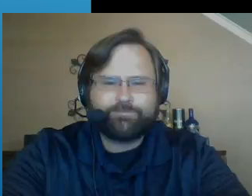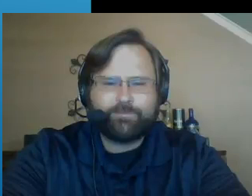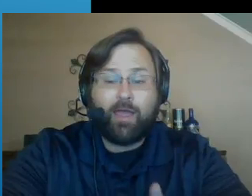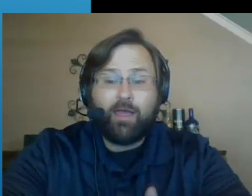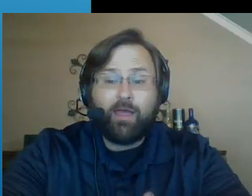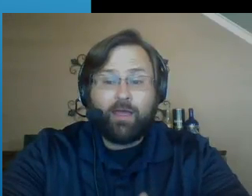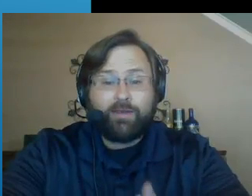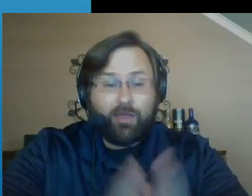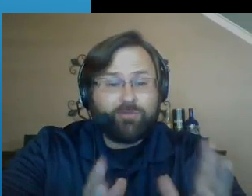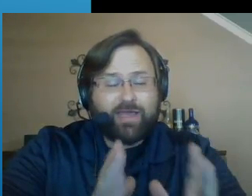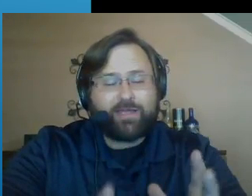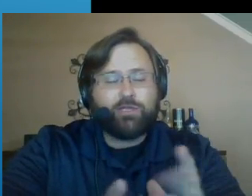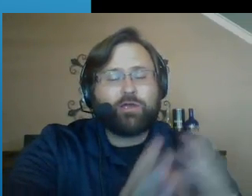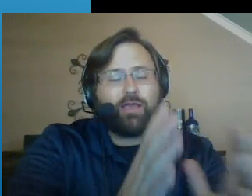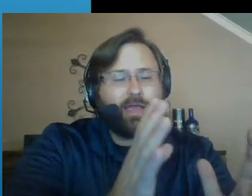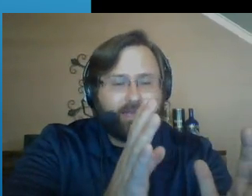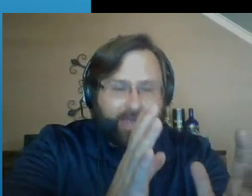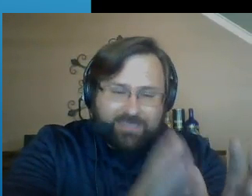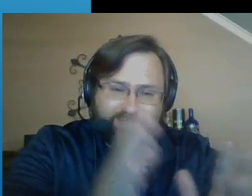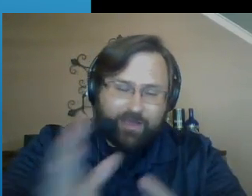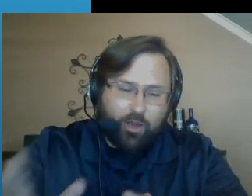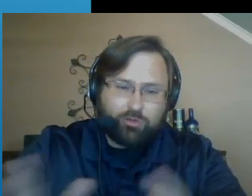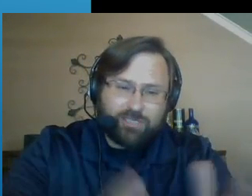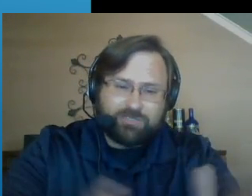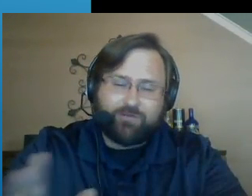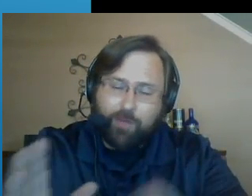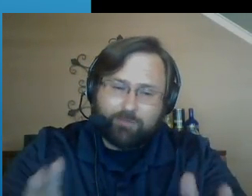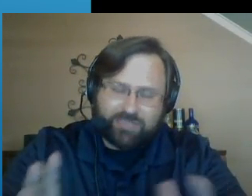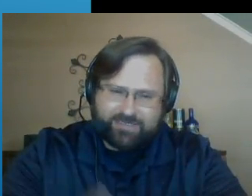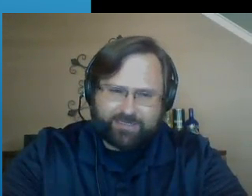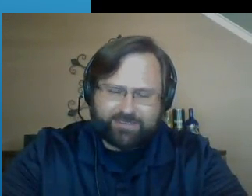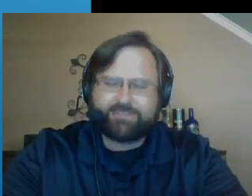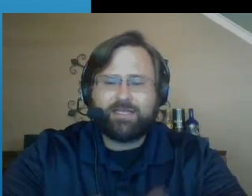now that we've taken a look at SVO subject-verb-object sentences